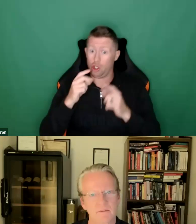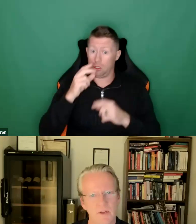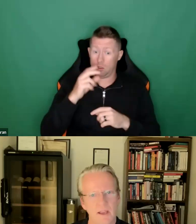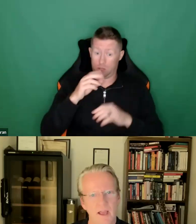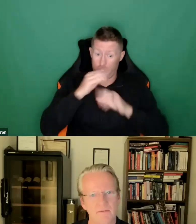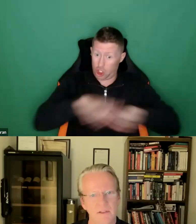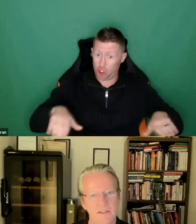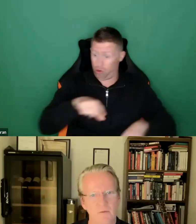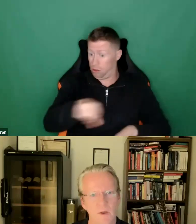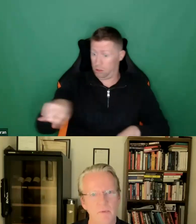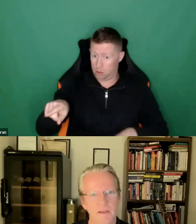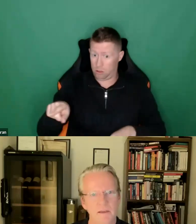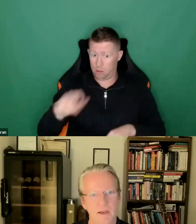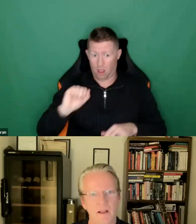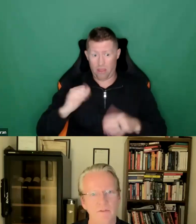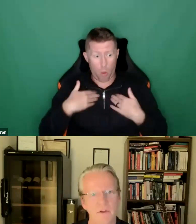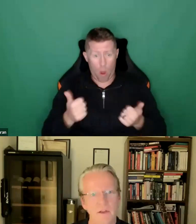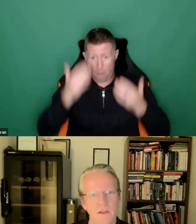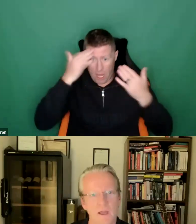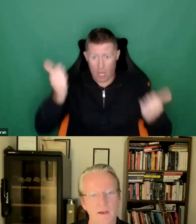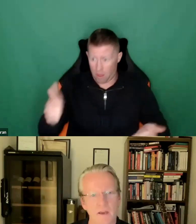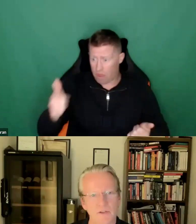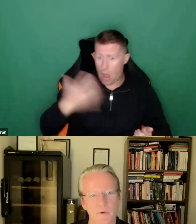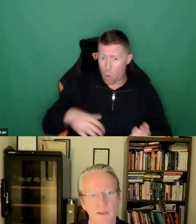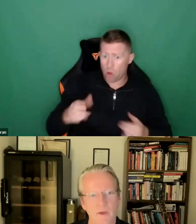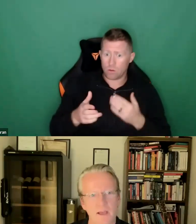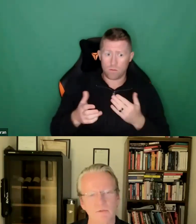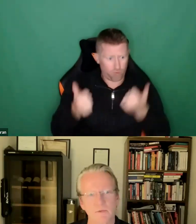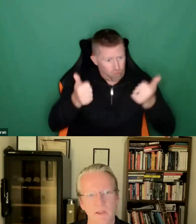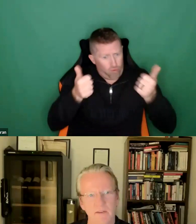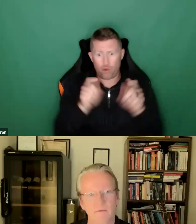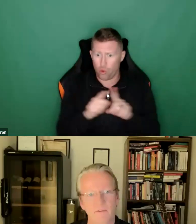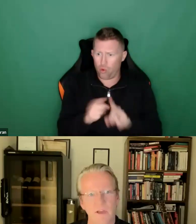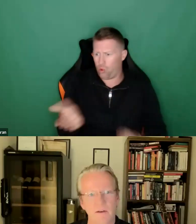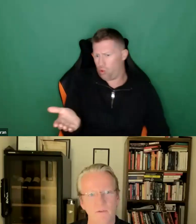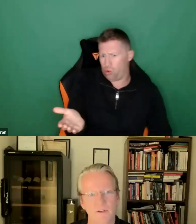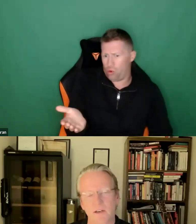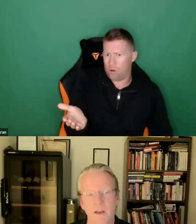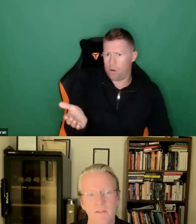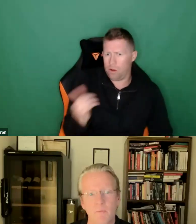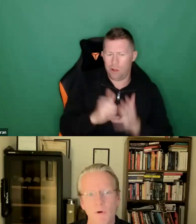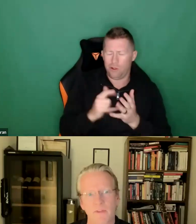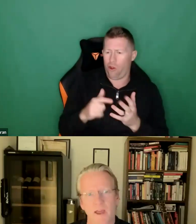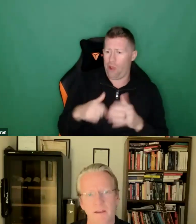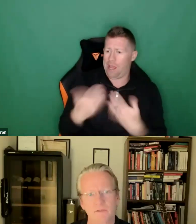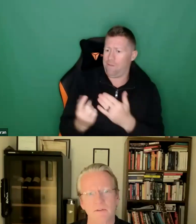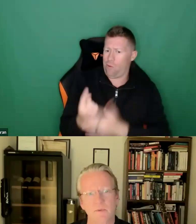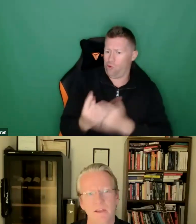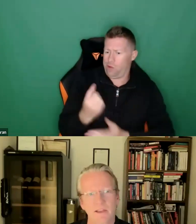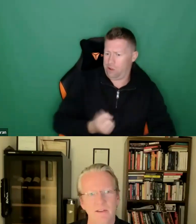Probably on the top list of things I've consented to young people including children today is their